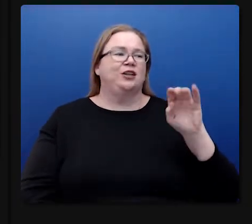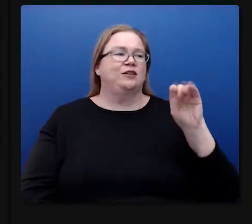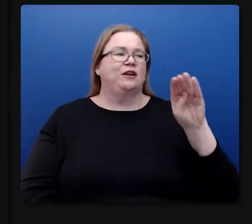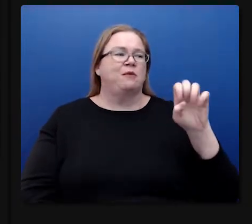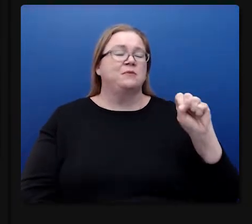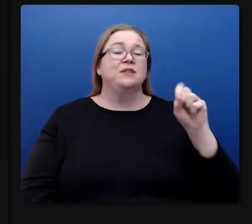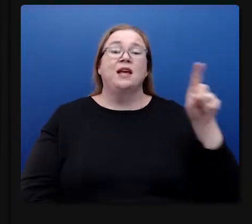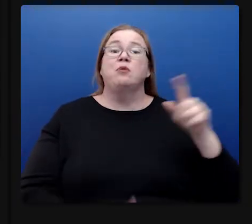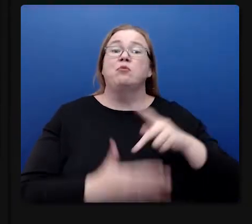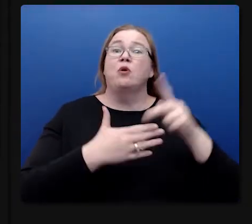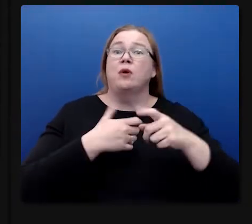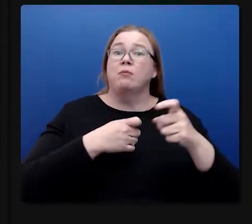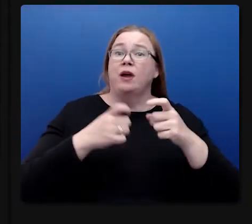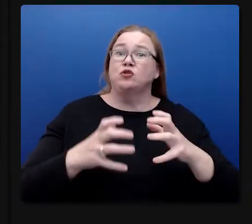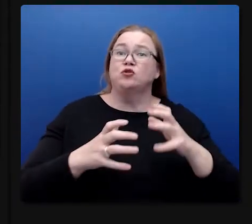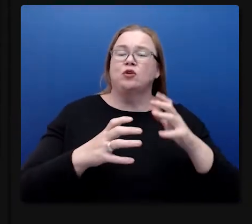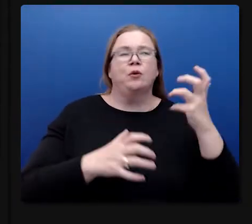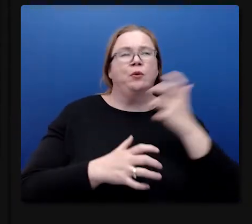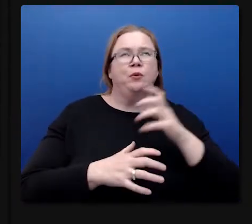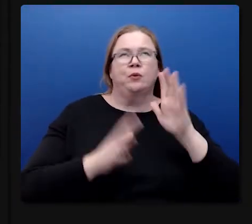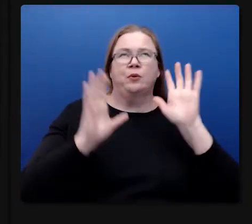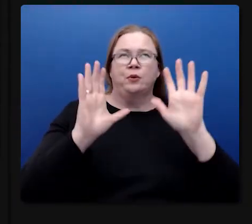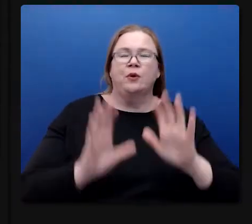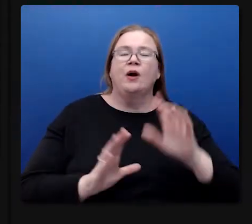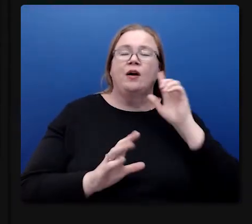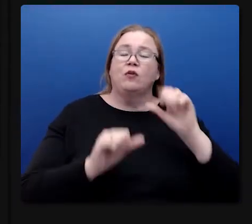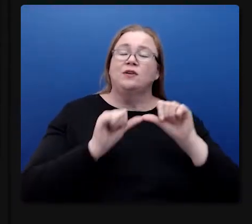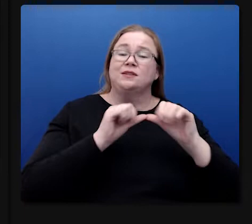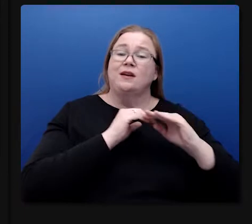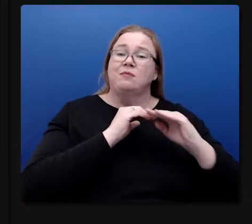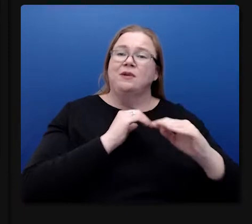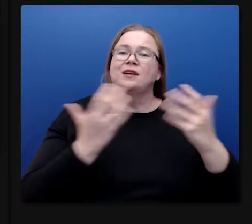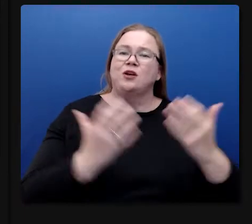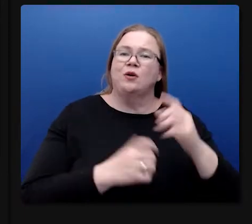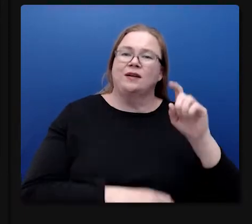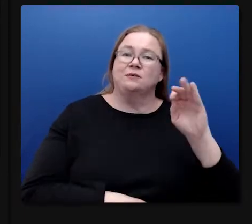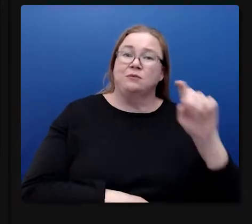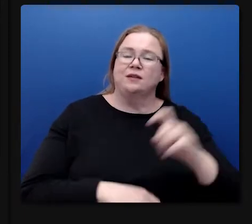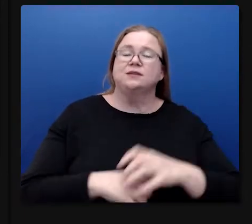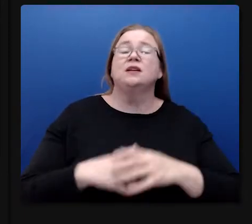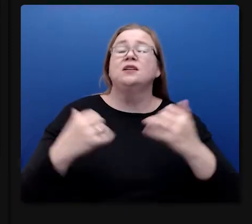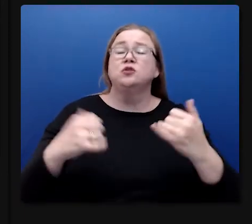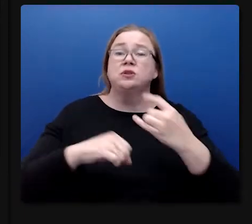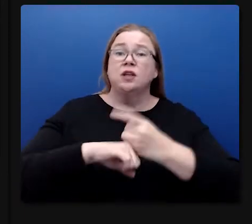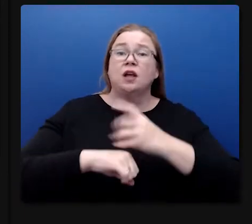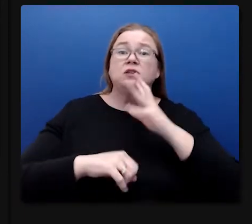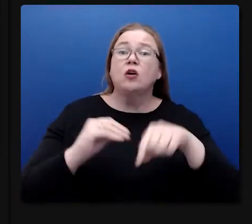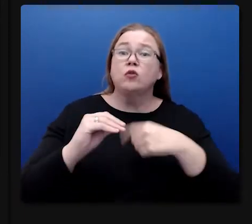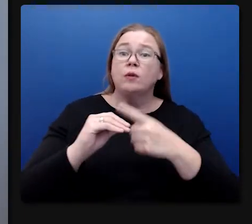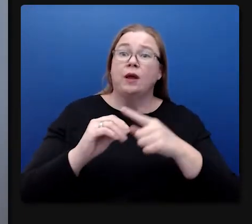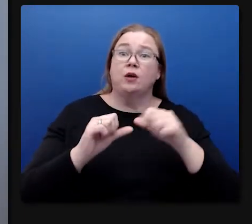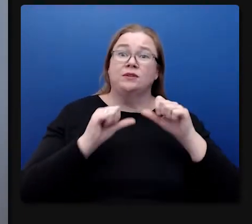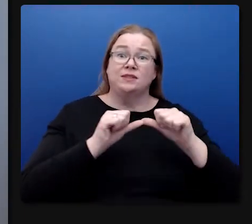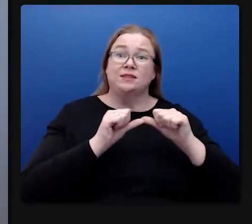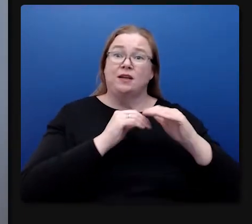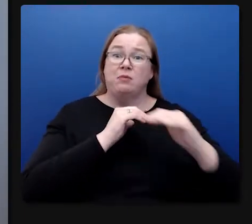who is program manager extraordinaire. for sustainability at Xbox. Today we're going to talk about sustainability